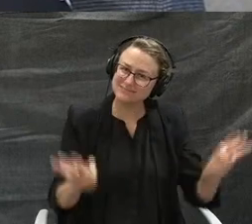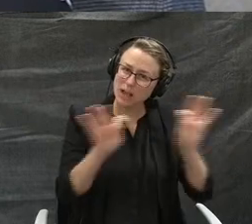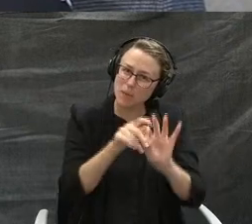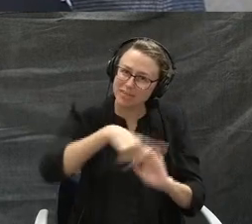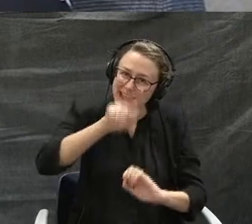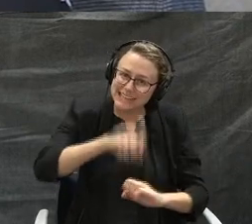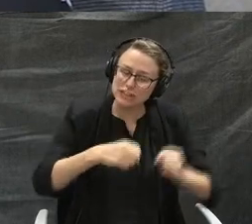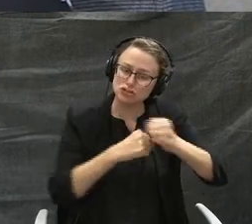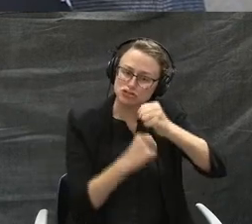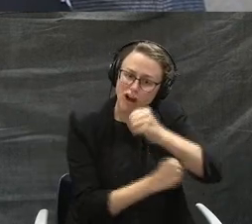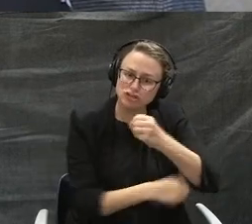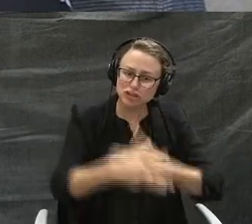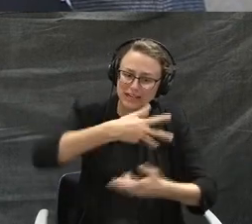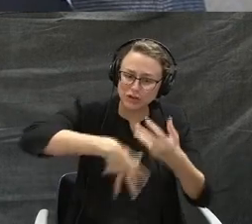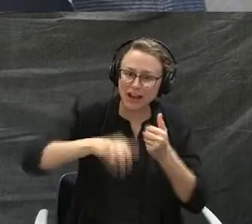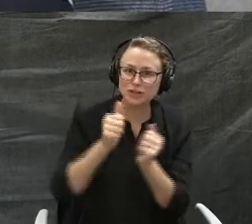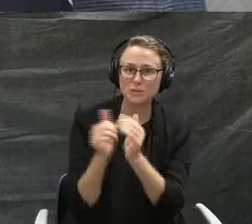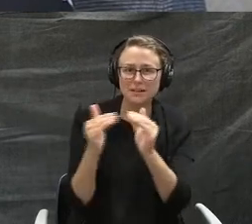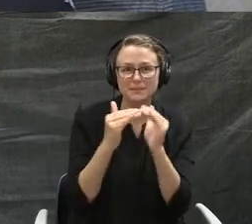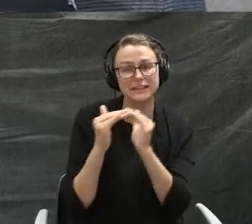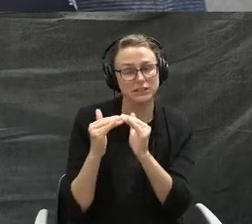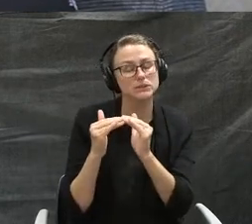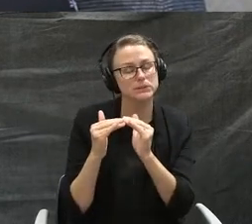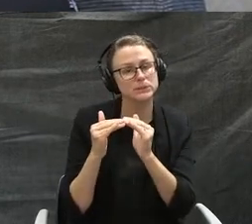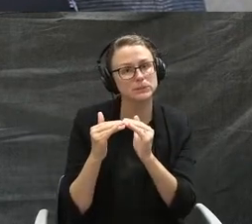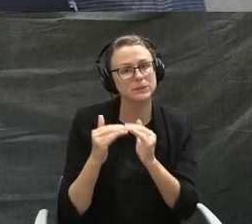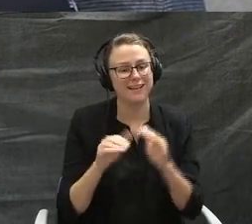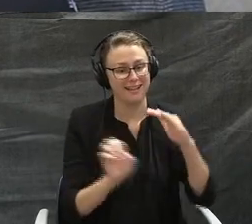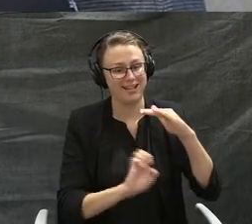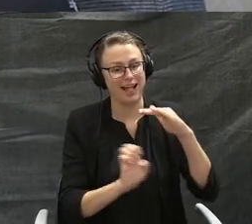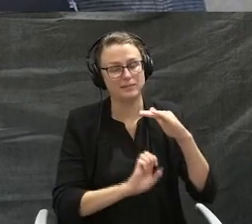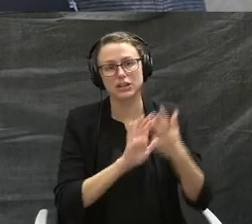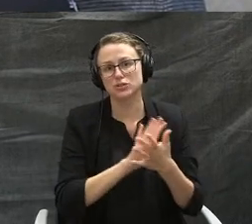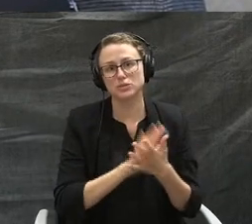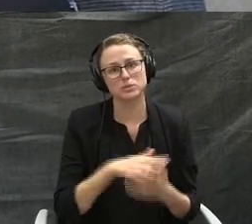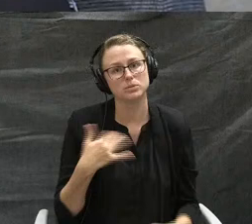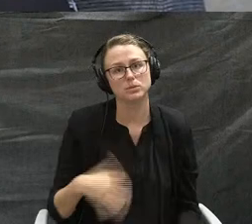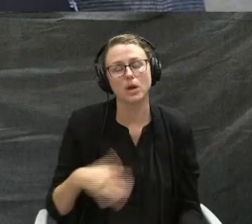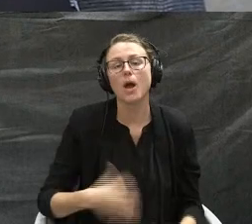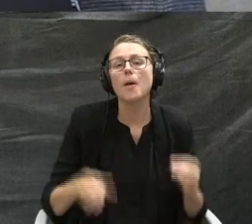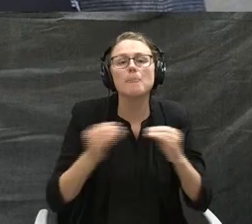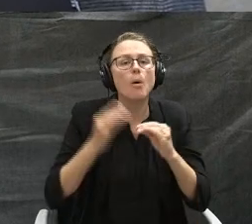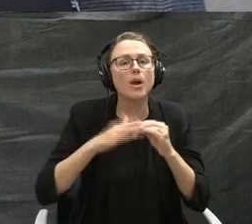interaction with their peers. Elementary School is so much more than general academics. We